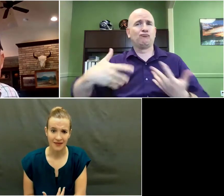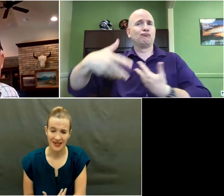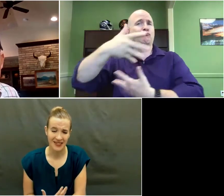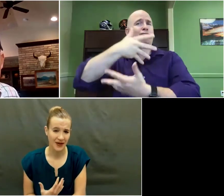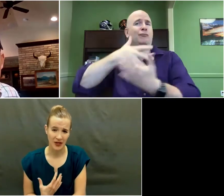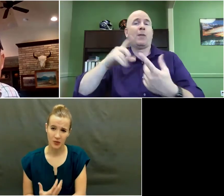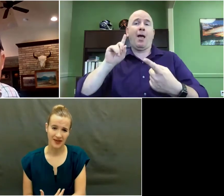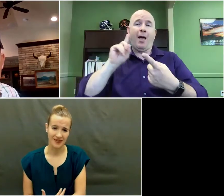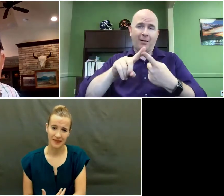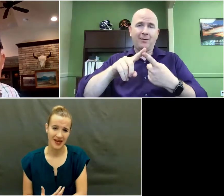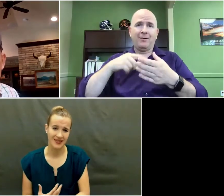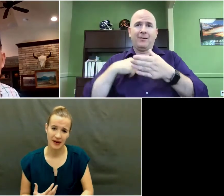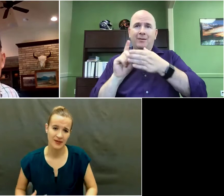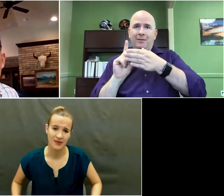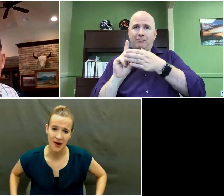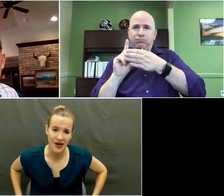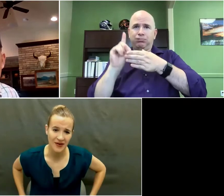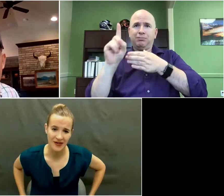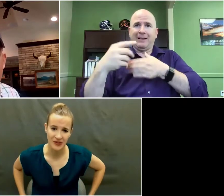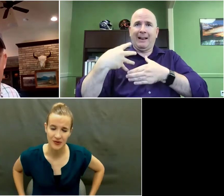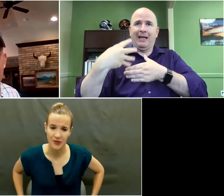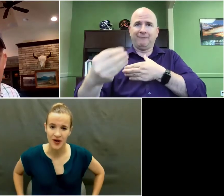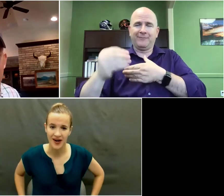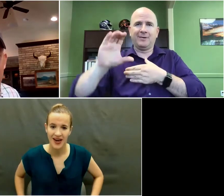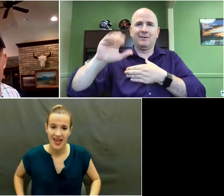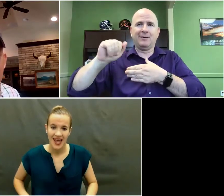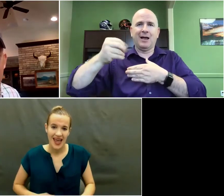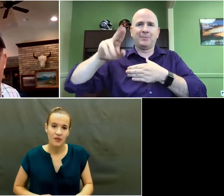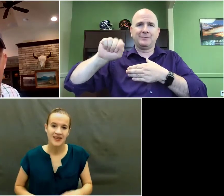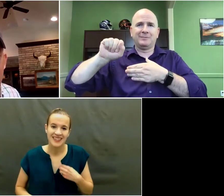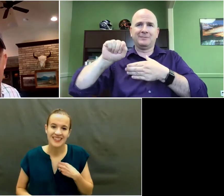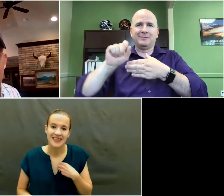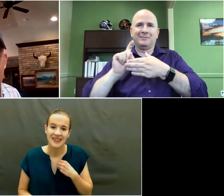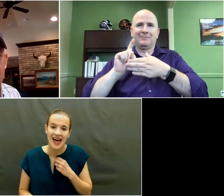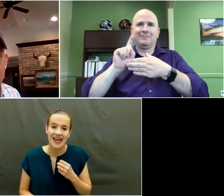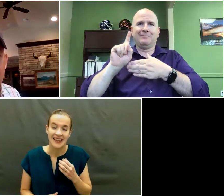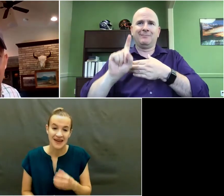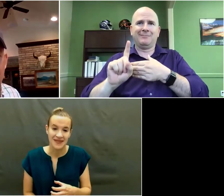just felt human because I was around other individuals who were. It wasn't until I left the